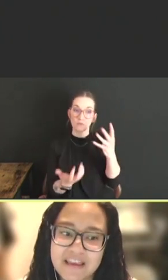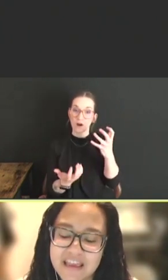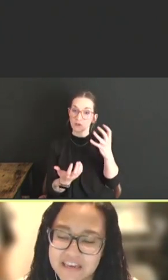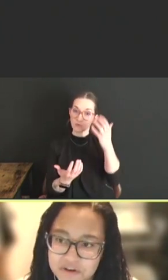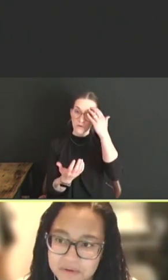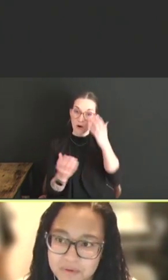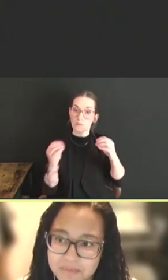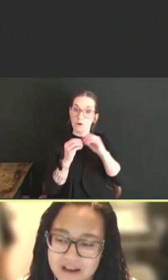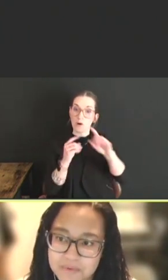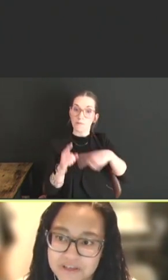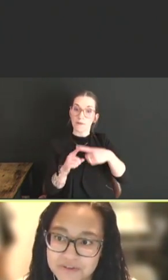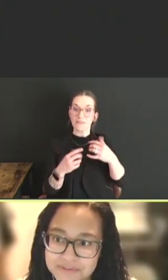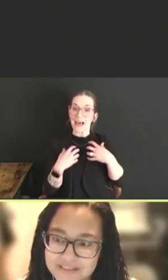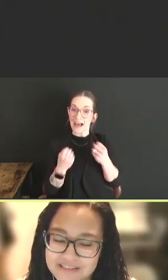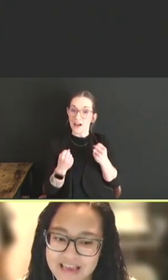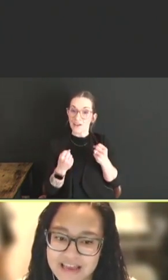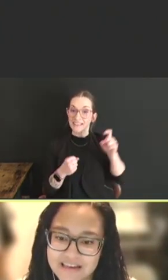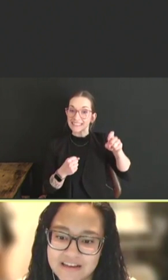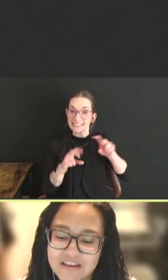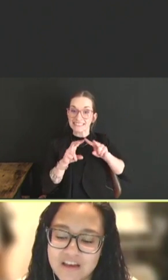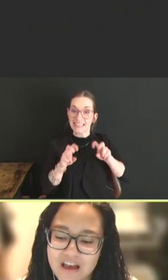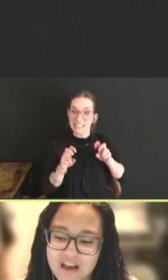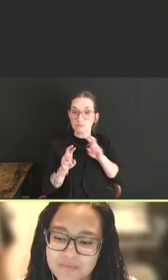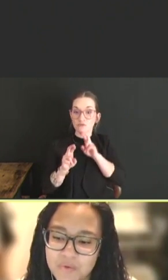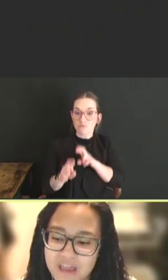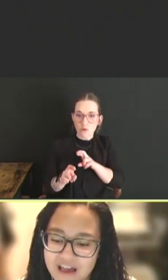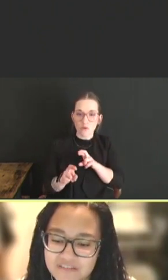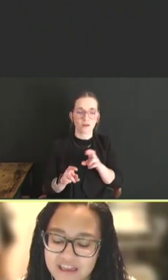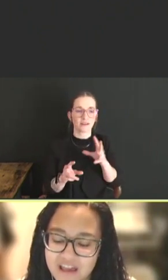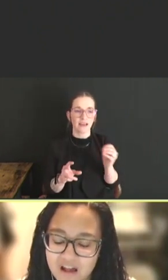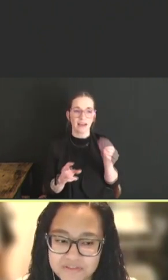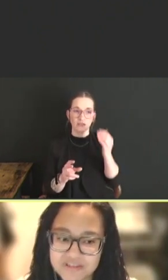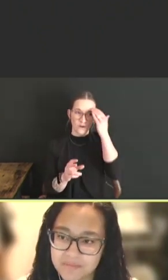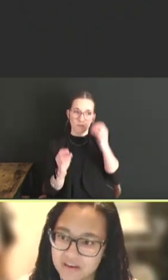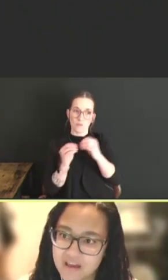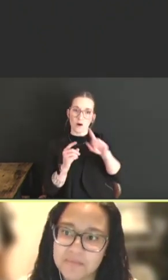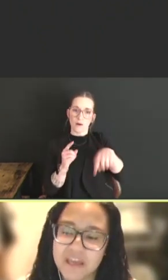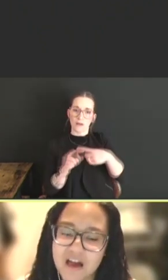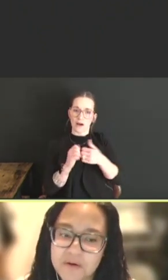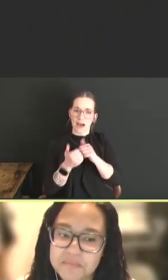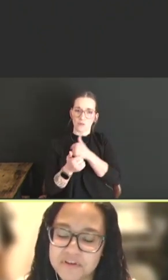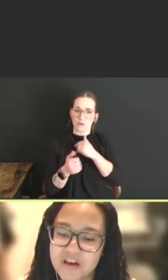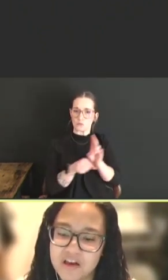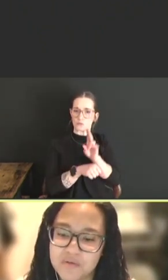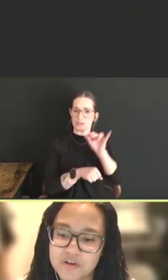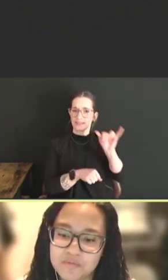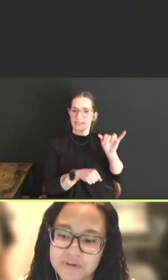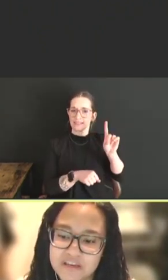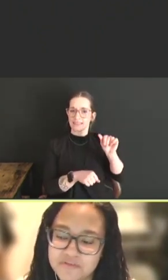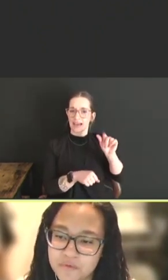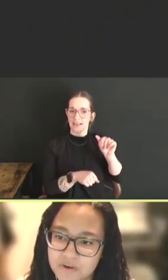and hearing more about how we use this data, we have a health summit coming up. It'll be four